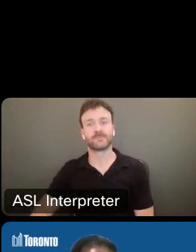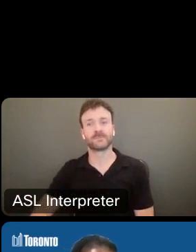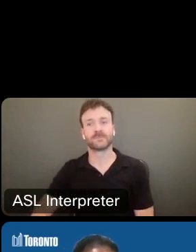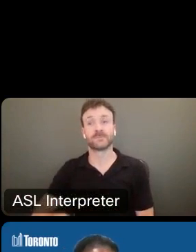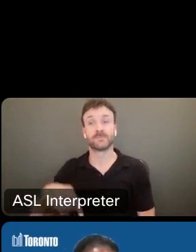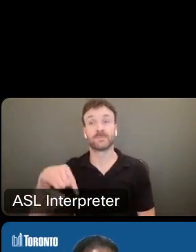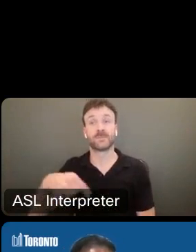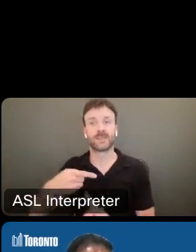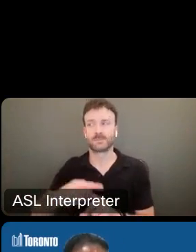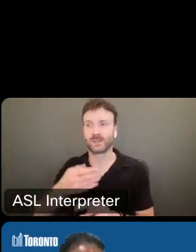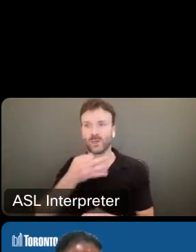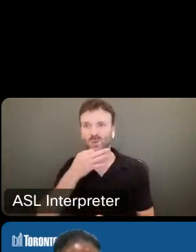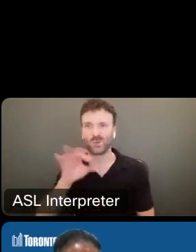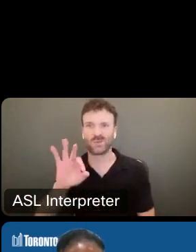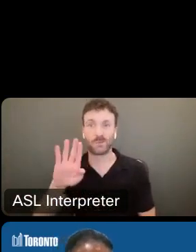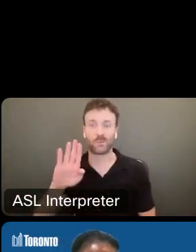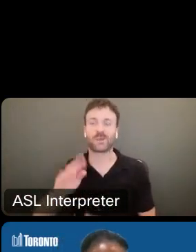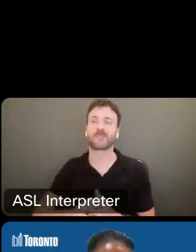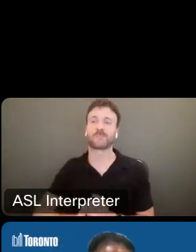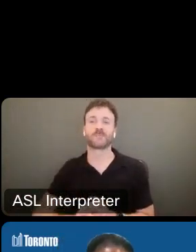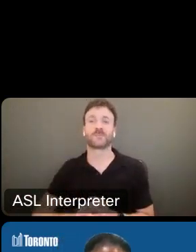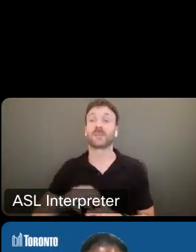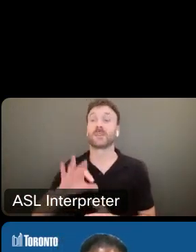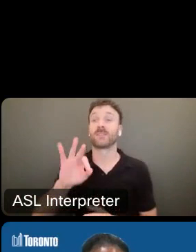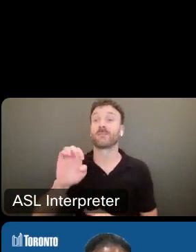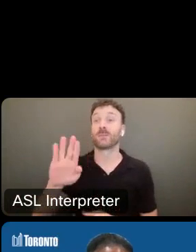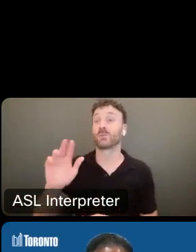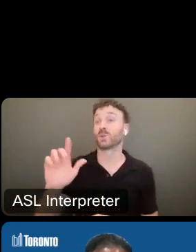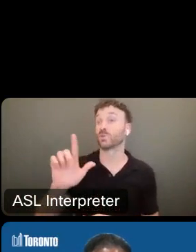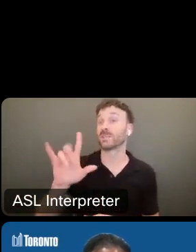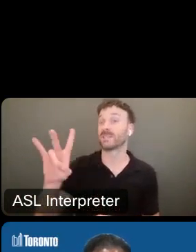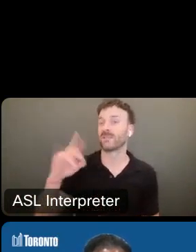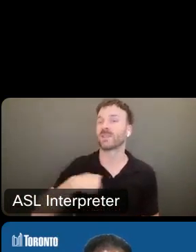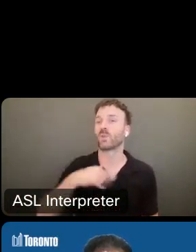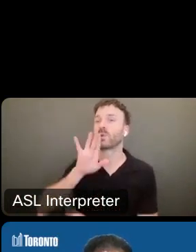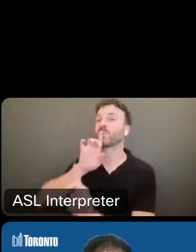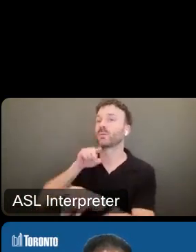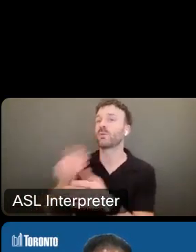February, on February 27 we are going to be reporting again to the Infrastructure and Environment